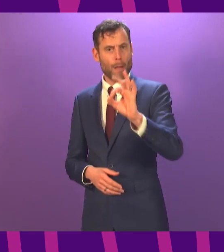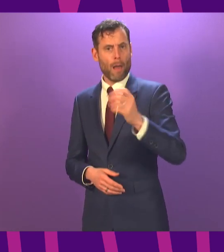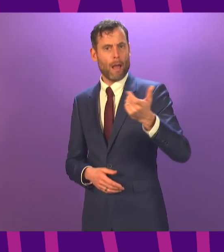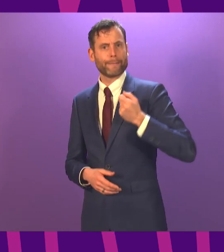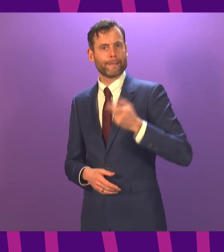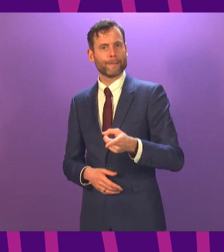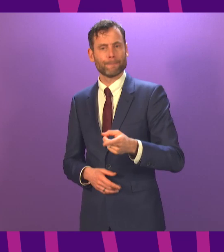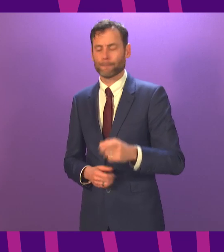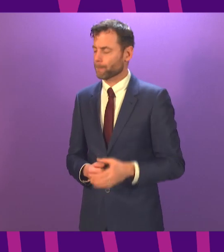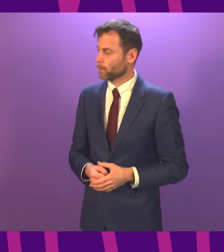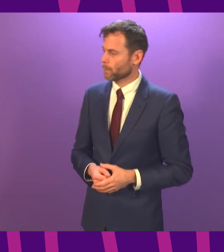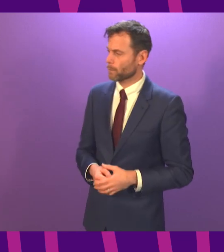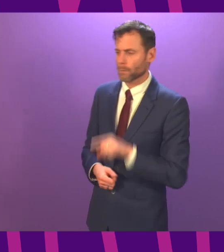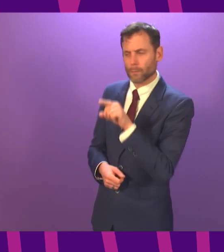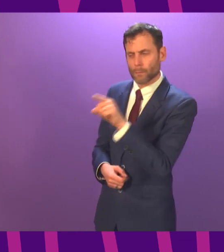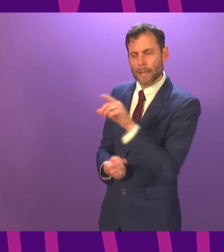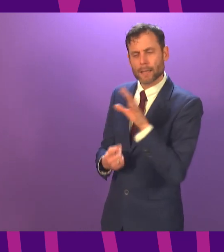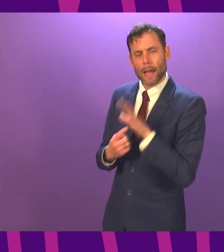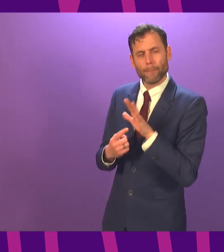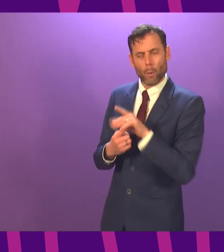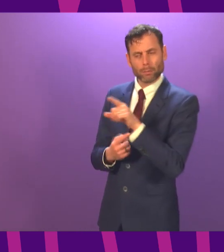The First Minister: That is an important point. I am not able